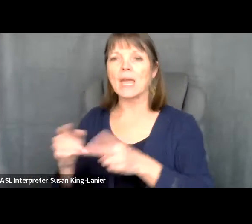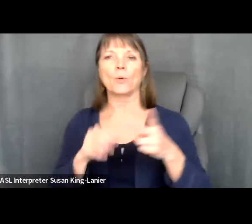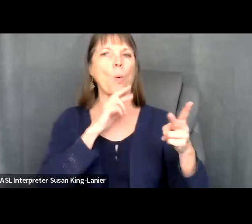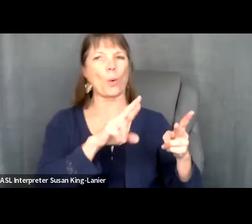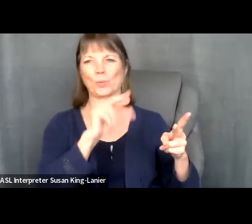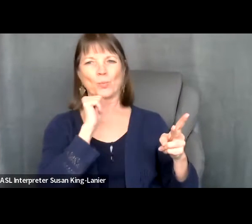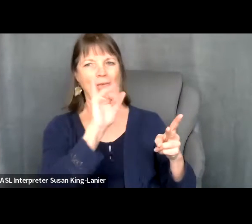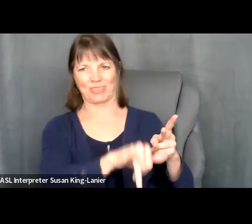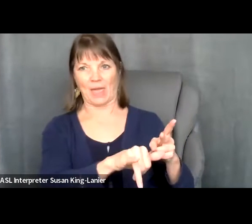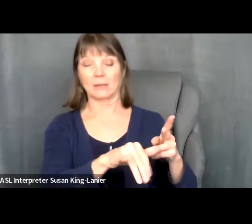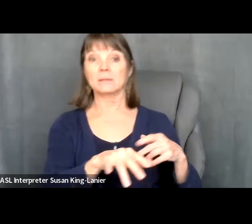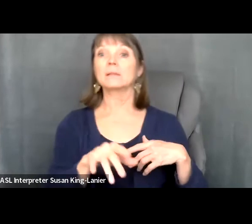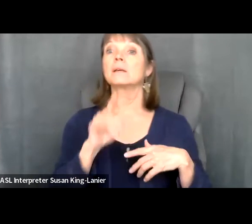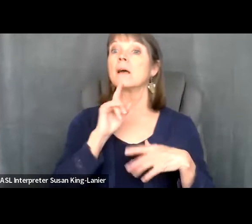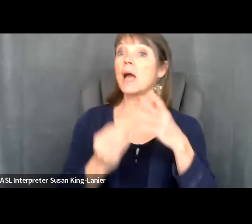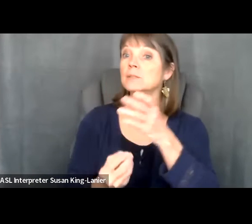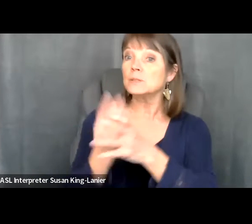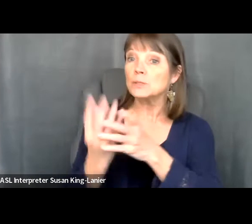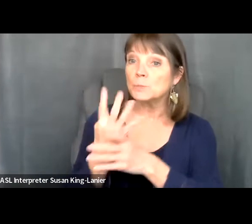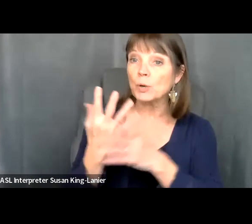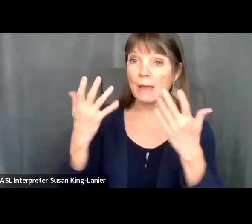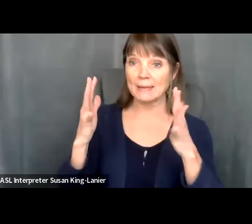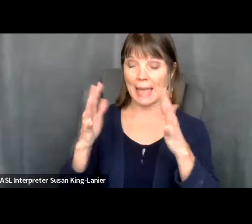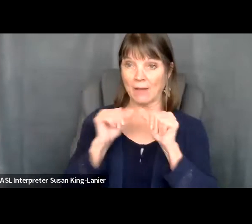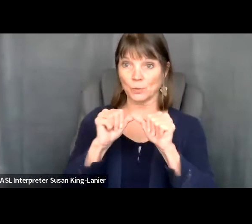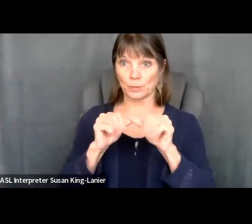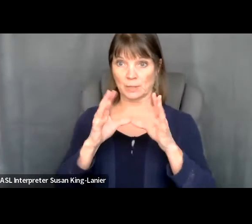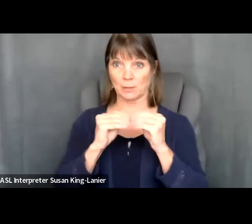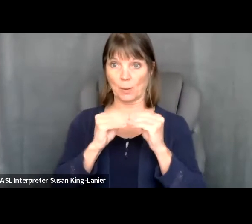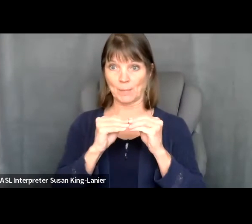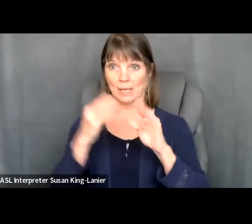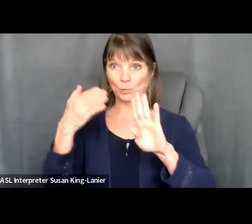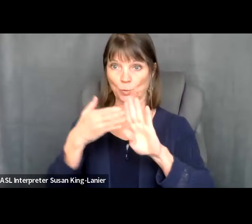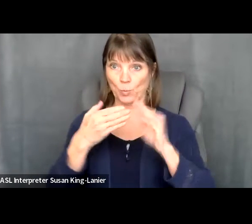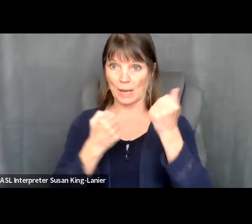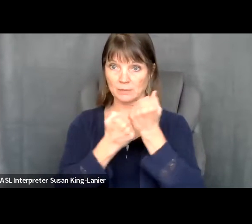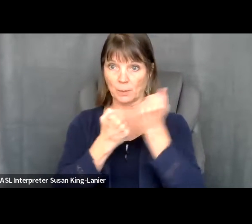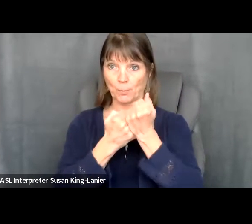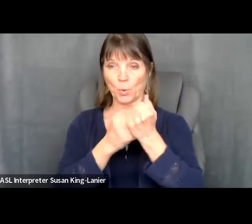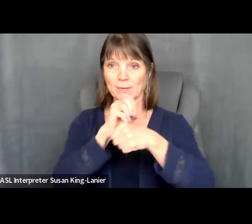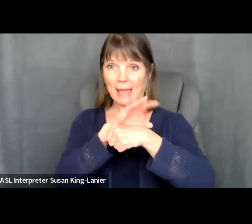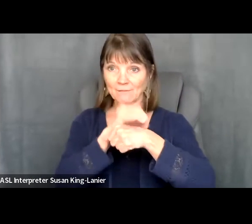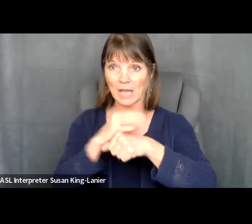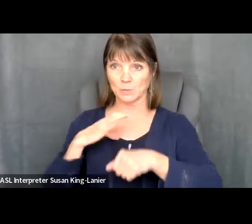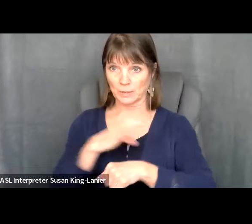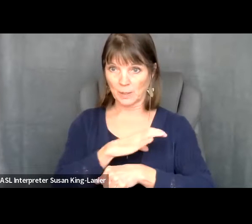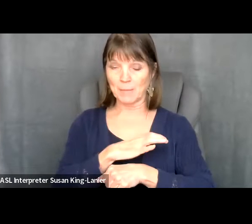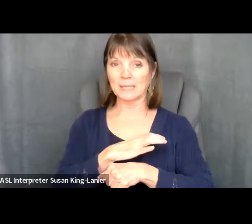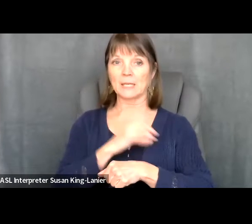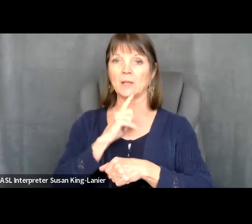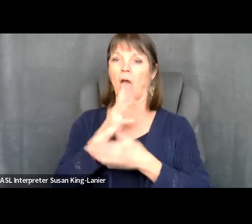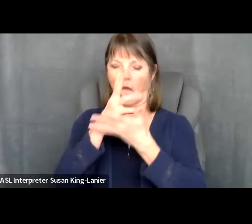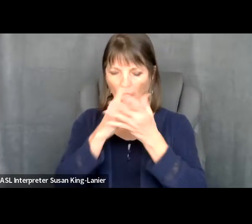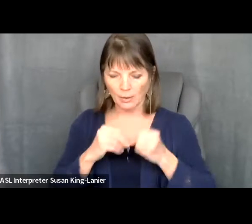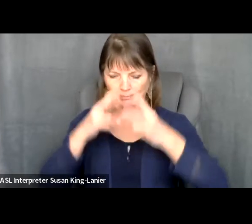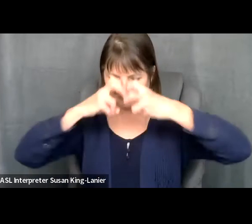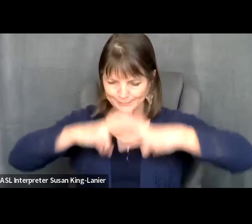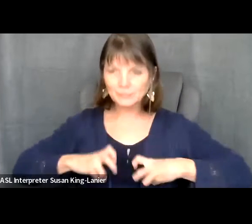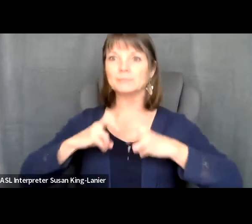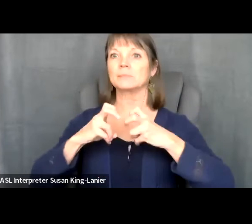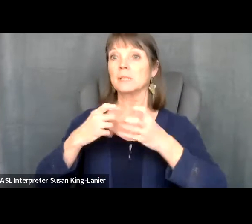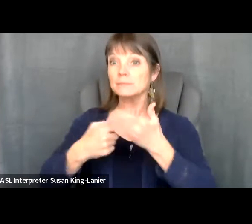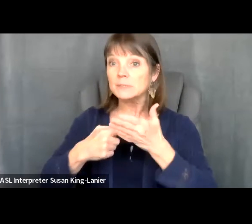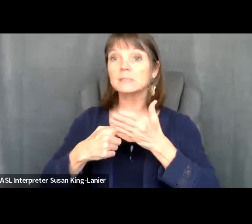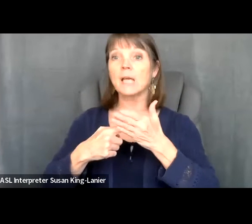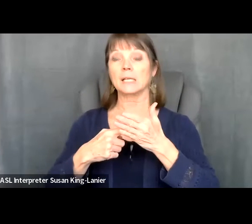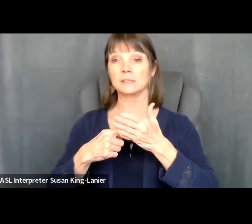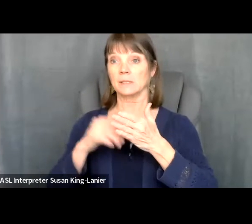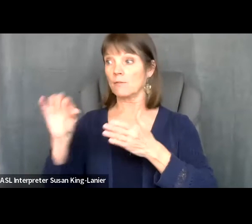Kelly Crosbie: and in spring, after we continue to meet with our direct support professional advisory committee. We've digested the Apec report. We've digested other recommendations from the Advisory Committee from the Feedback.